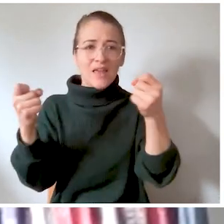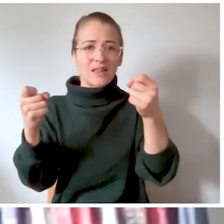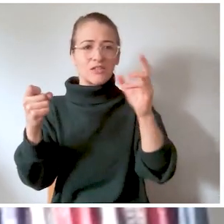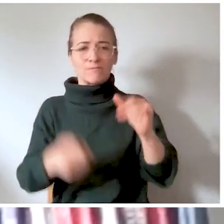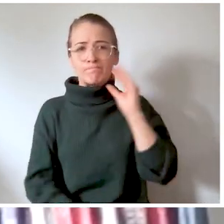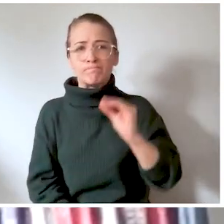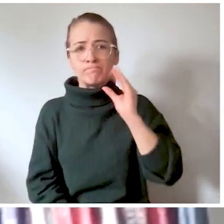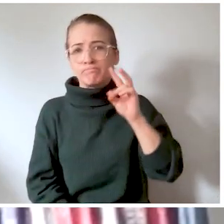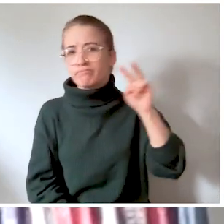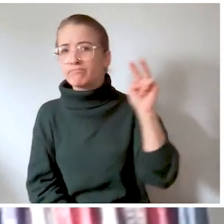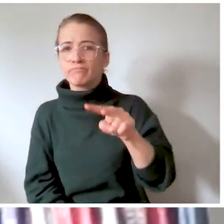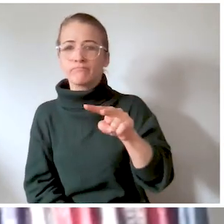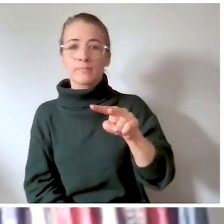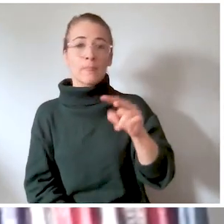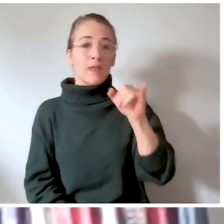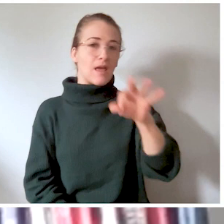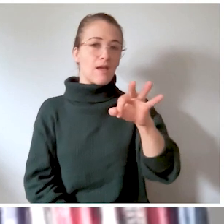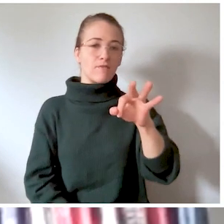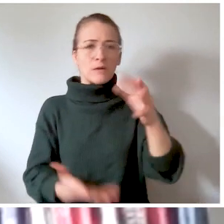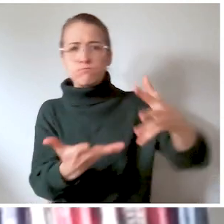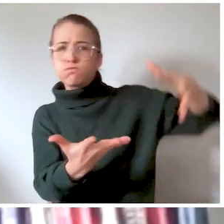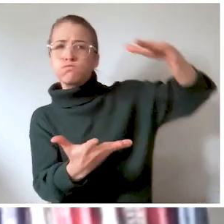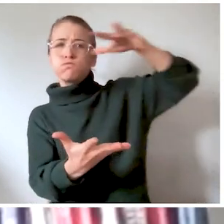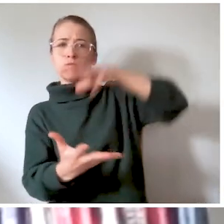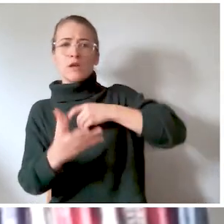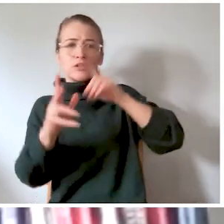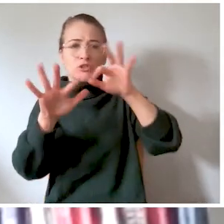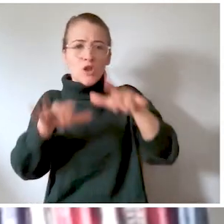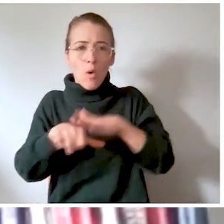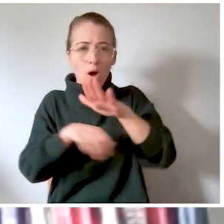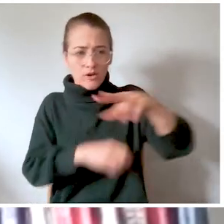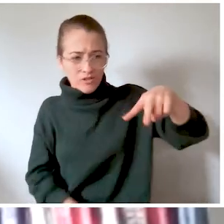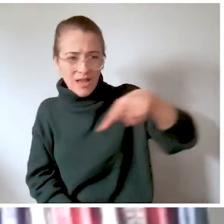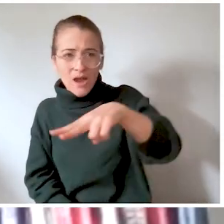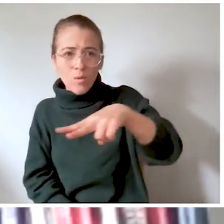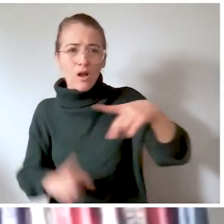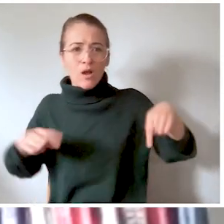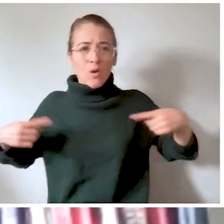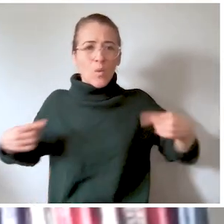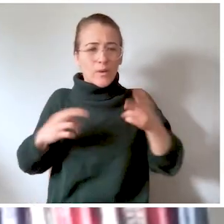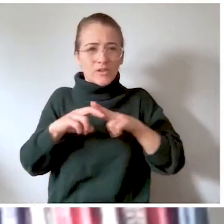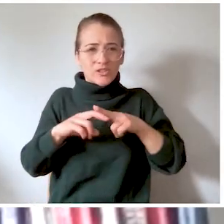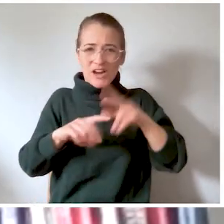whether that's a ton of snow across your sidewalk and your wheelchair does not fit through because of that snow.